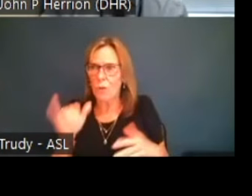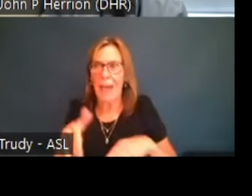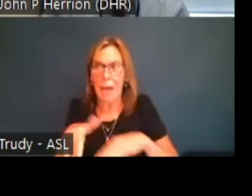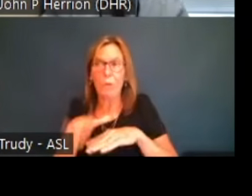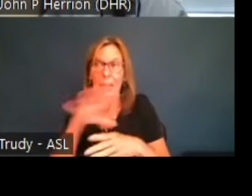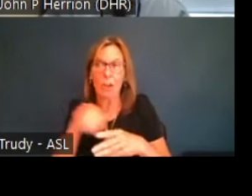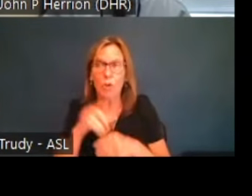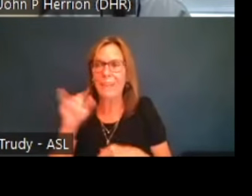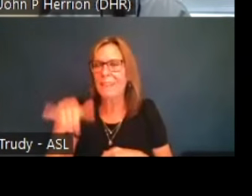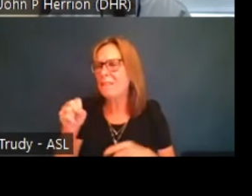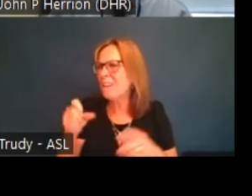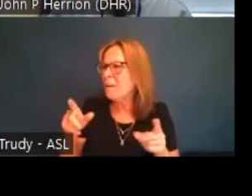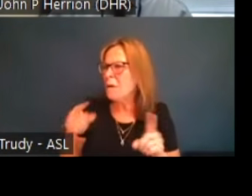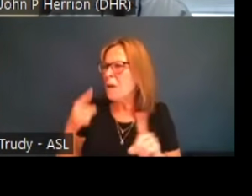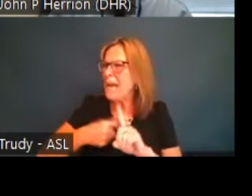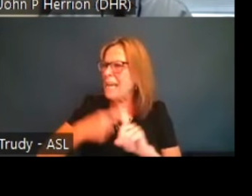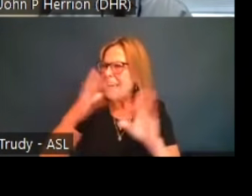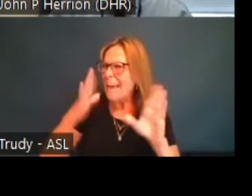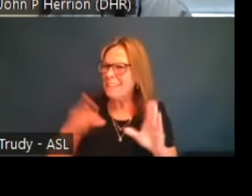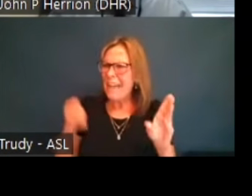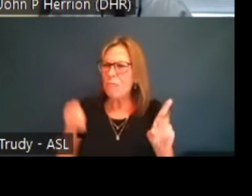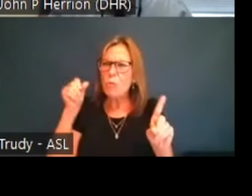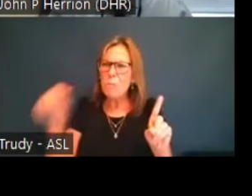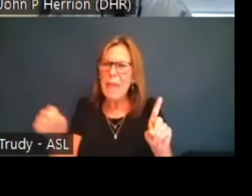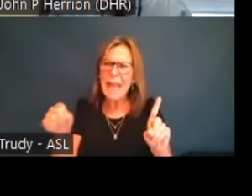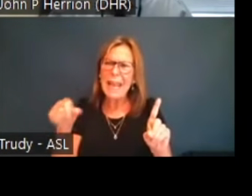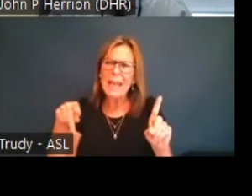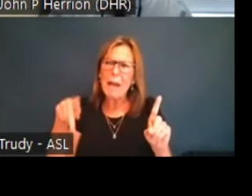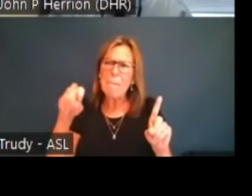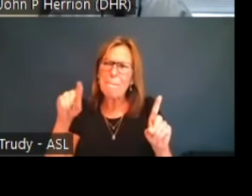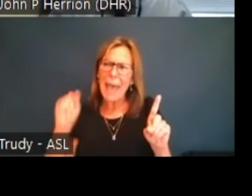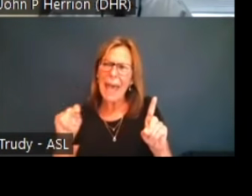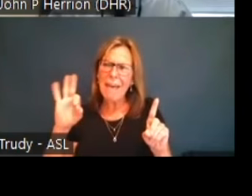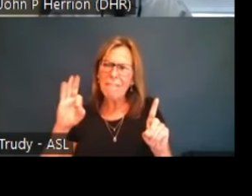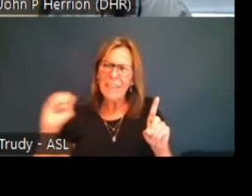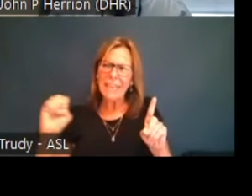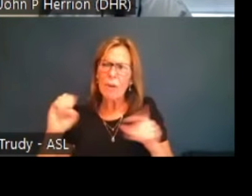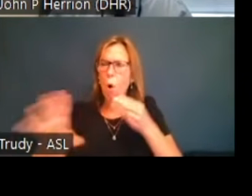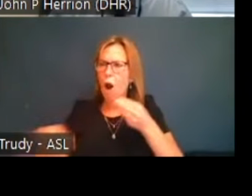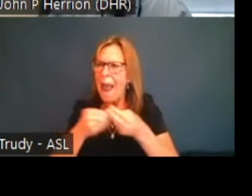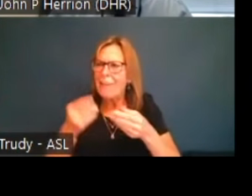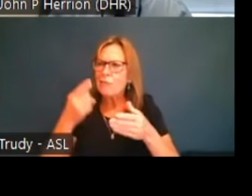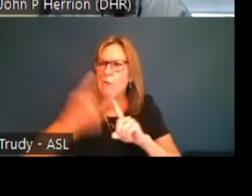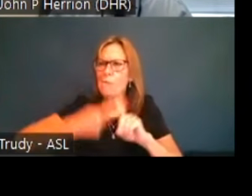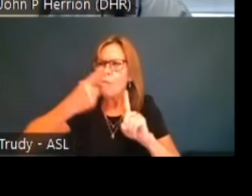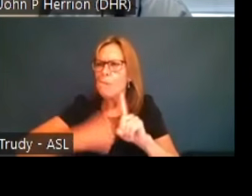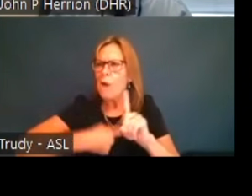monthly fee to landlords for their pets when they have an emotional support animal or service animal? » JOHN HERRION: Right, so that 's prohibited under the